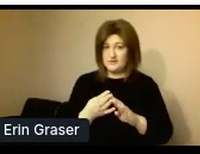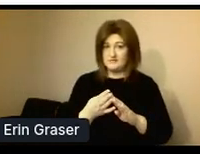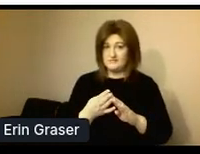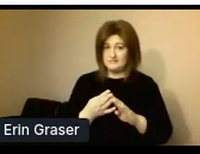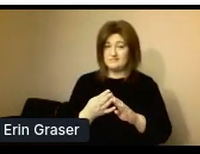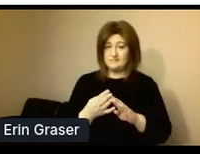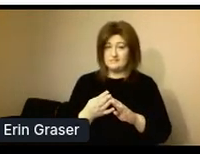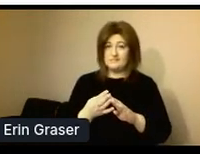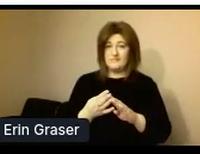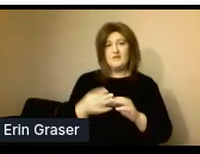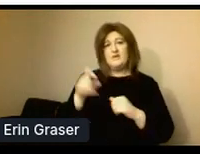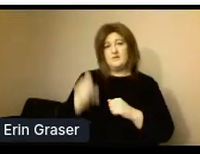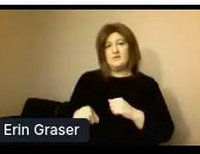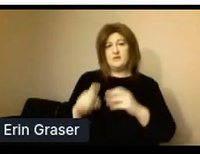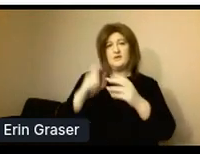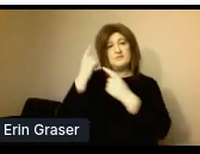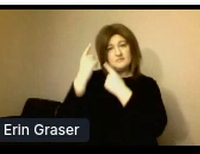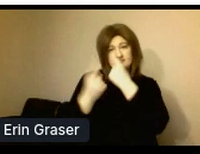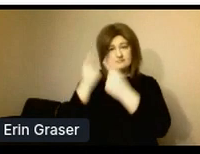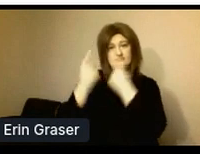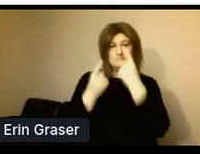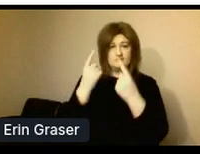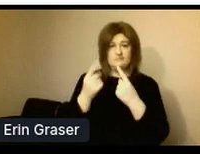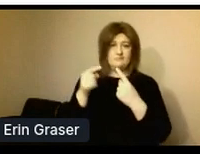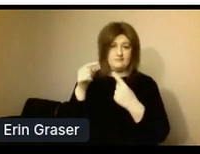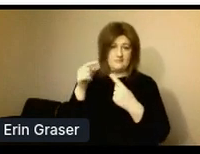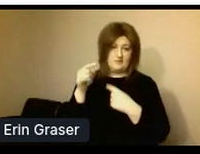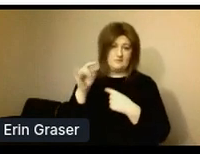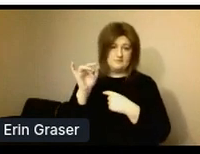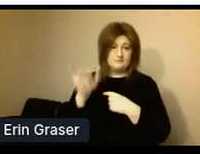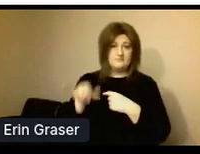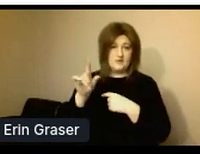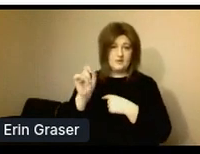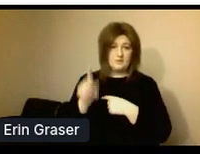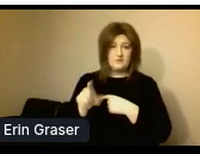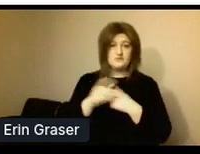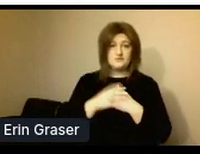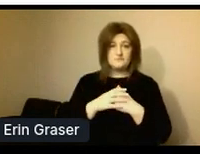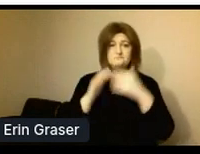We have to start thinking about that. Next slide, please.